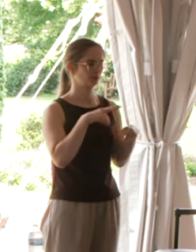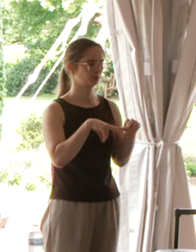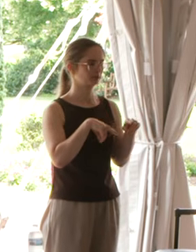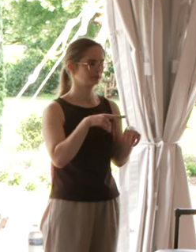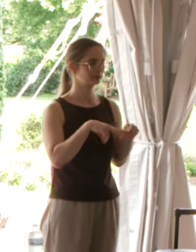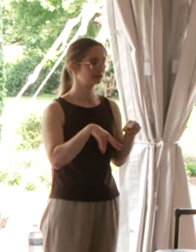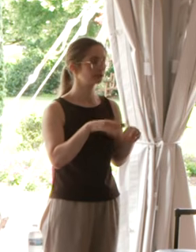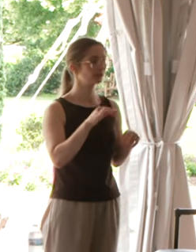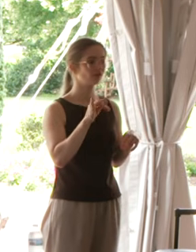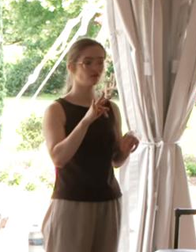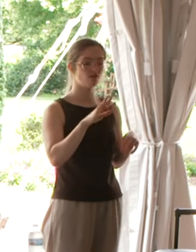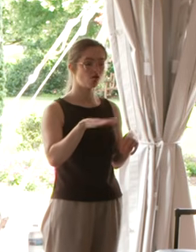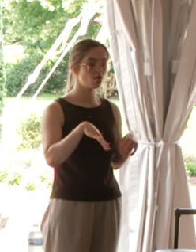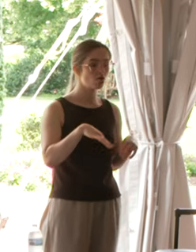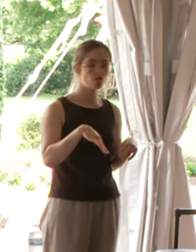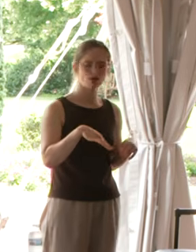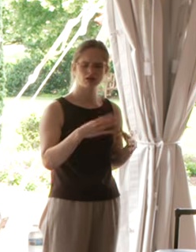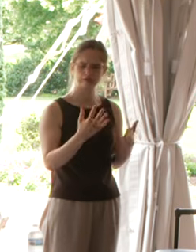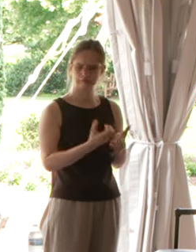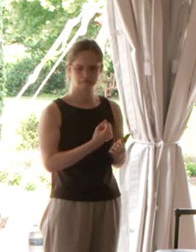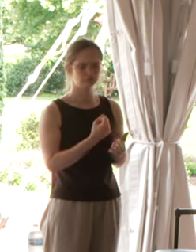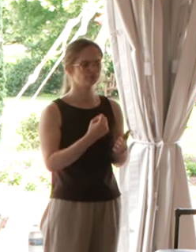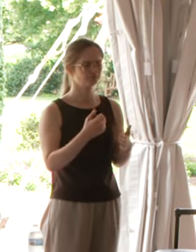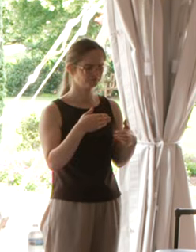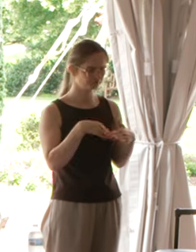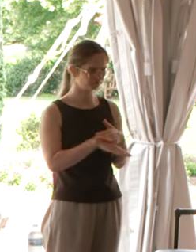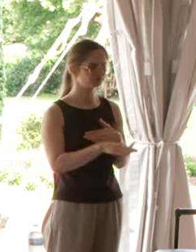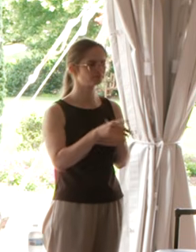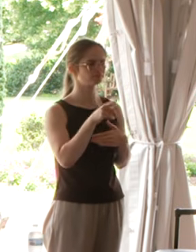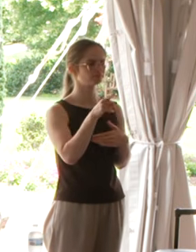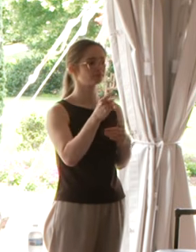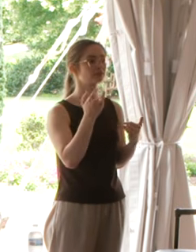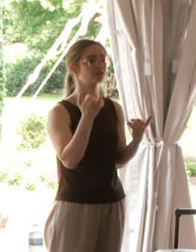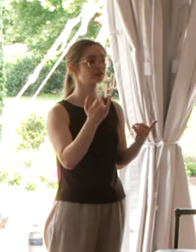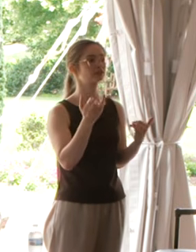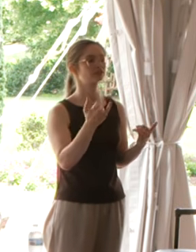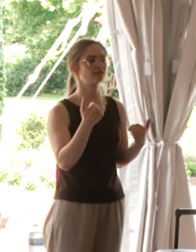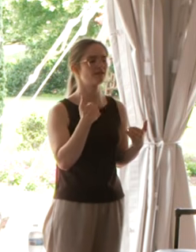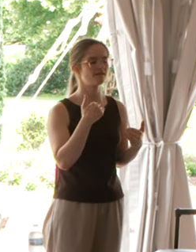or please do feel free to go inside. Right now we're experiencing a little colonial air